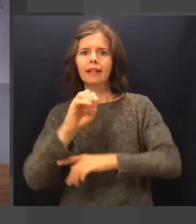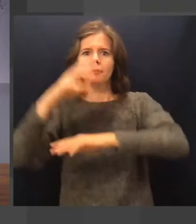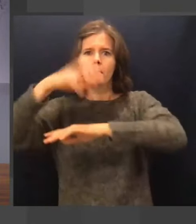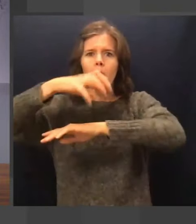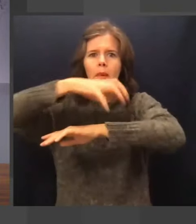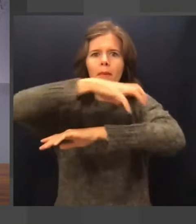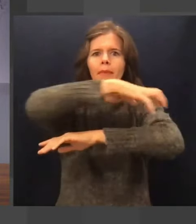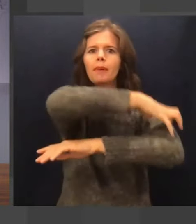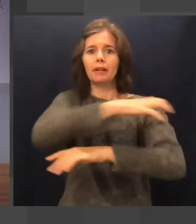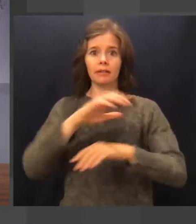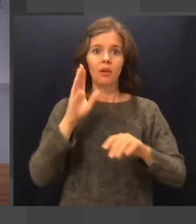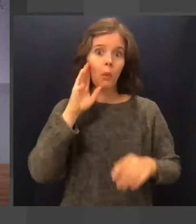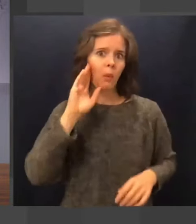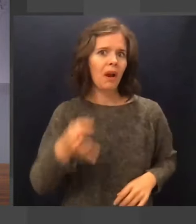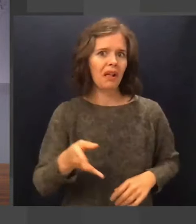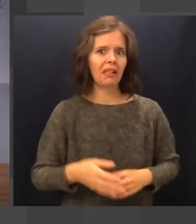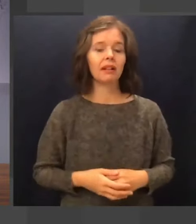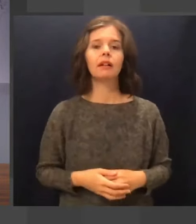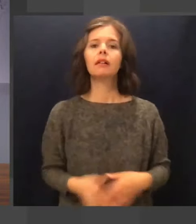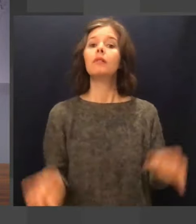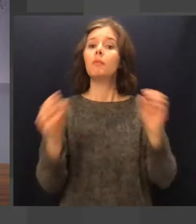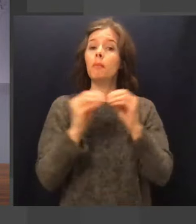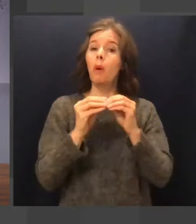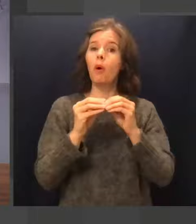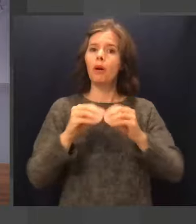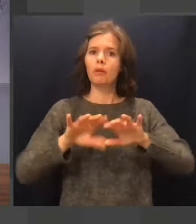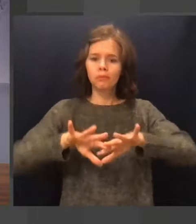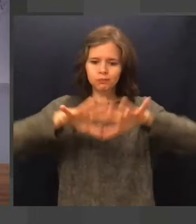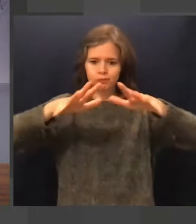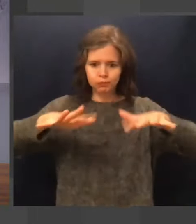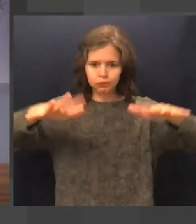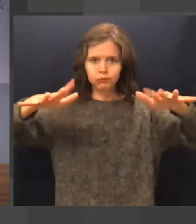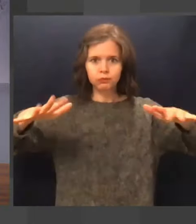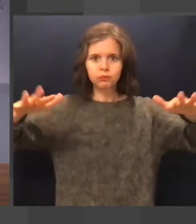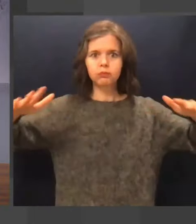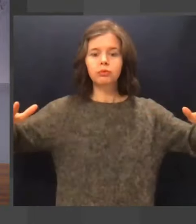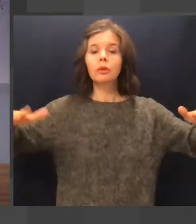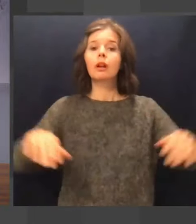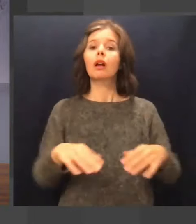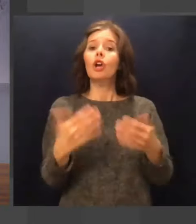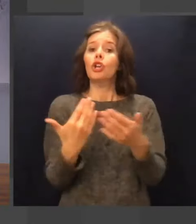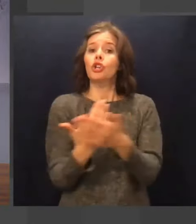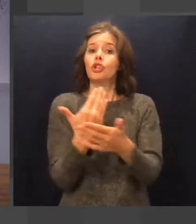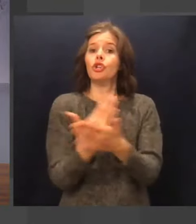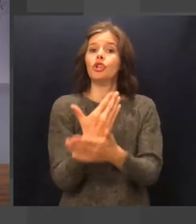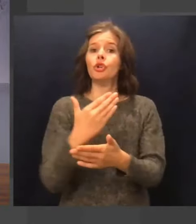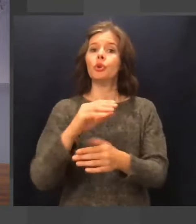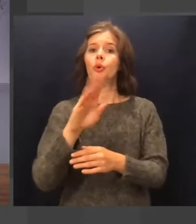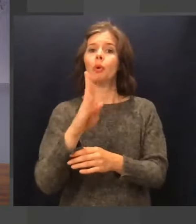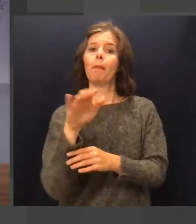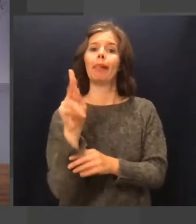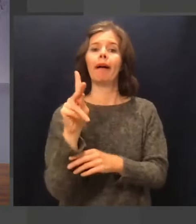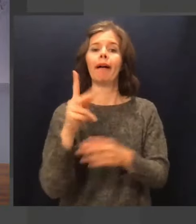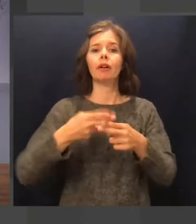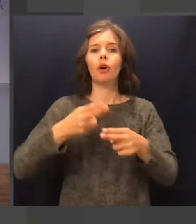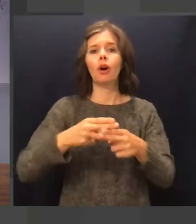AND SPEAKING OF SNOW, YES, IT WILL BE SNOWIER. WE WILL ALSO HAVE A NEW BLOCK